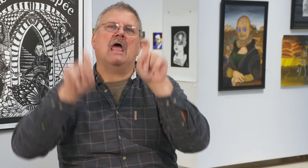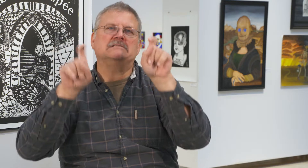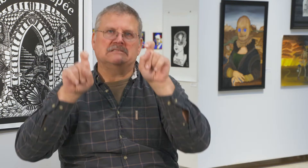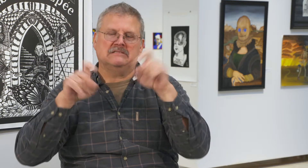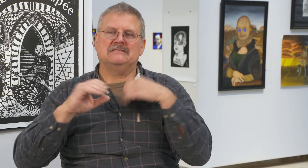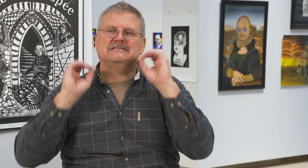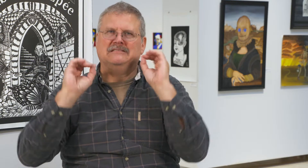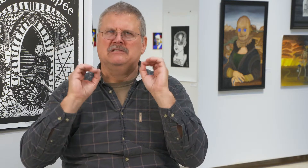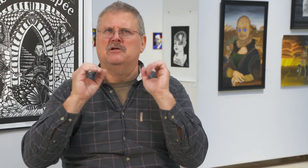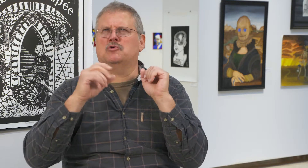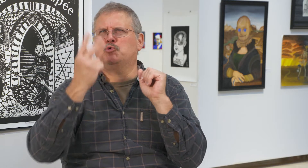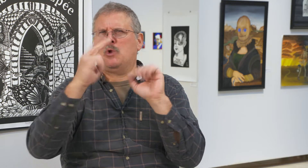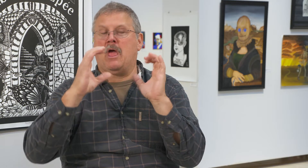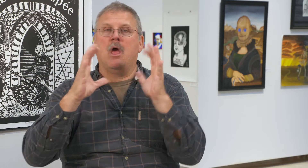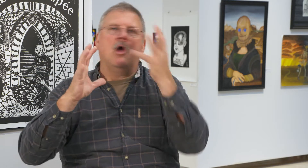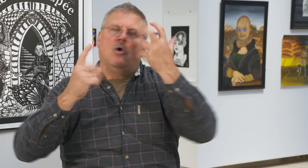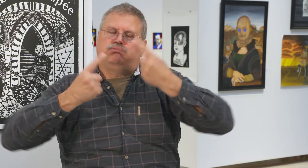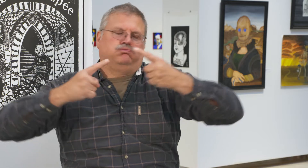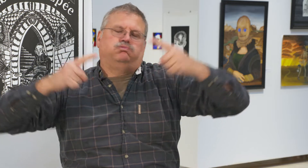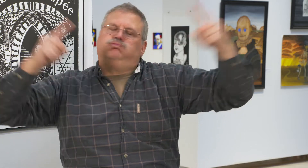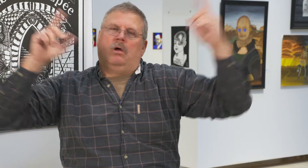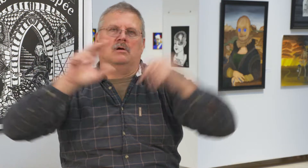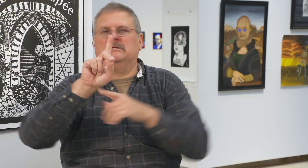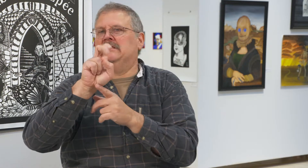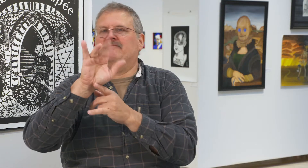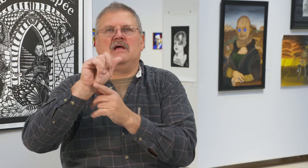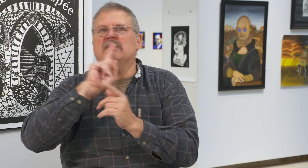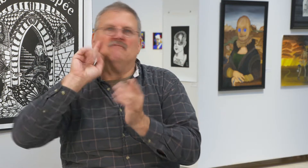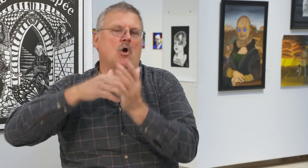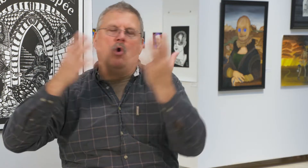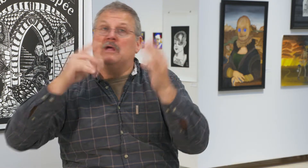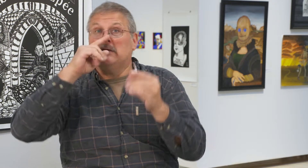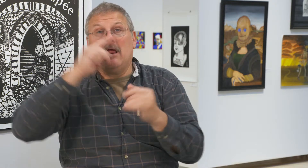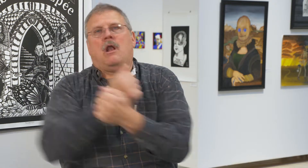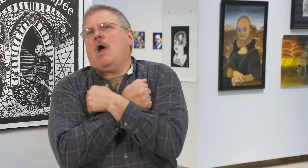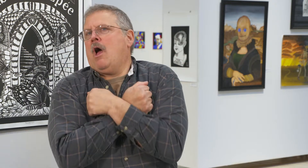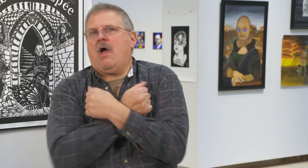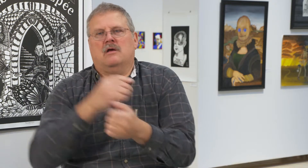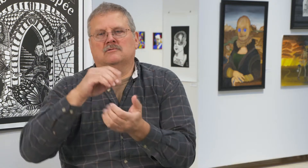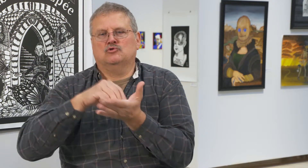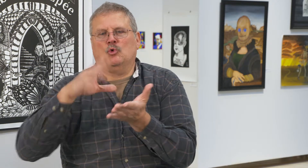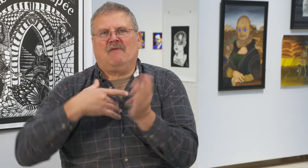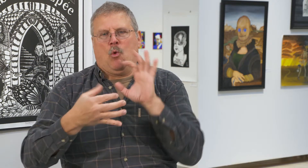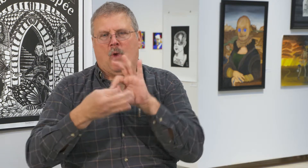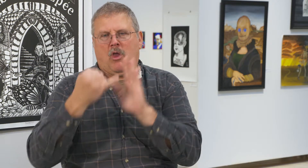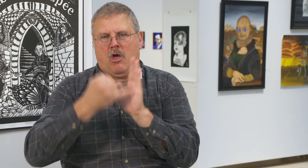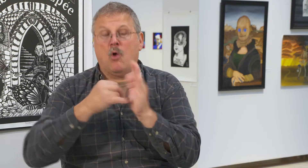whose spouse was Deaf and said yes to a pilot test program. I taught two classes, and they were a huge success, teaching De'VIA art, deaf art.